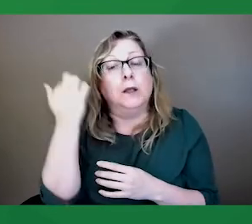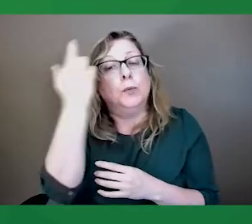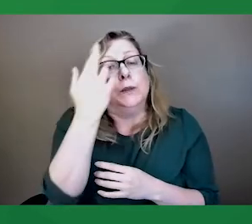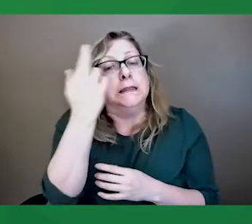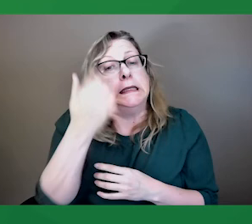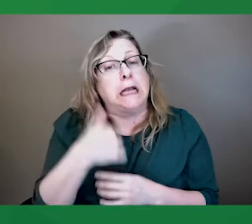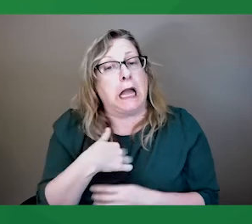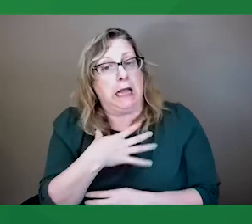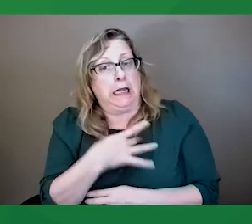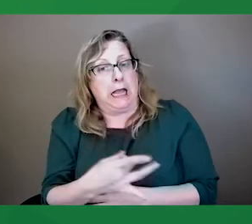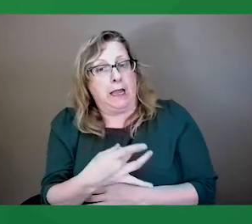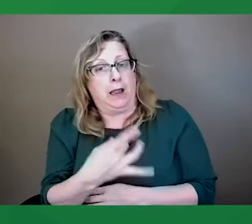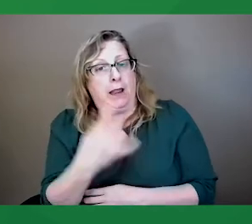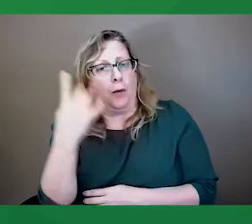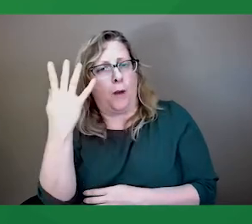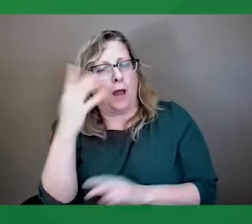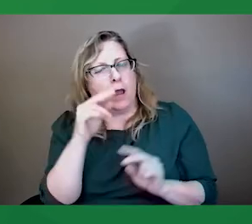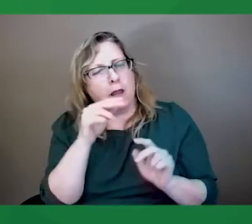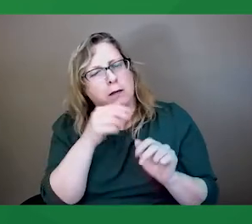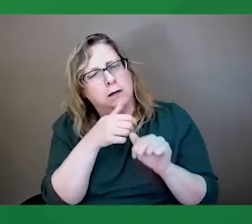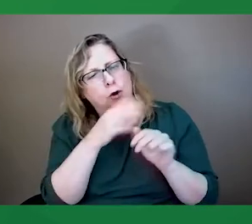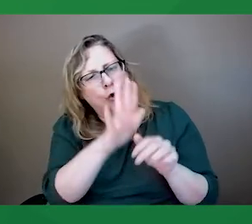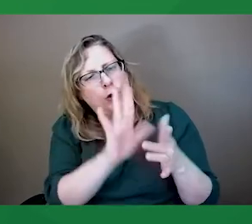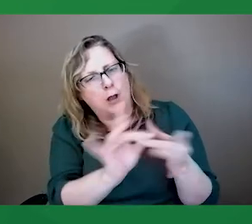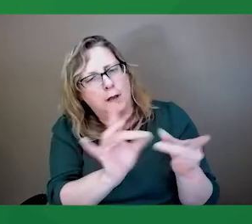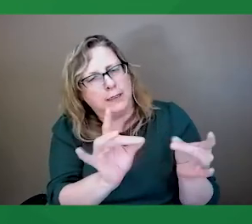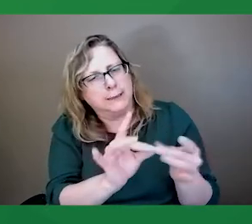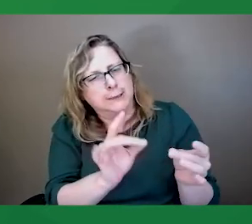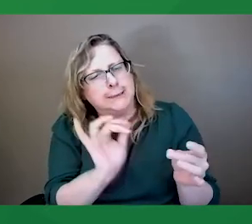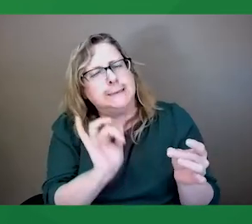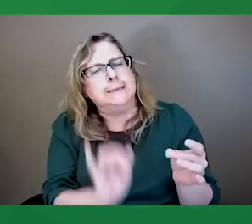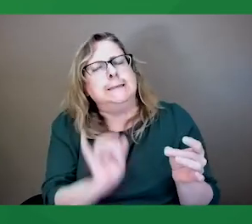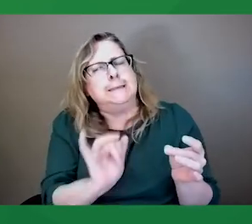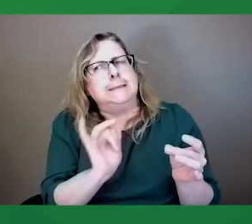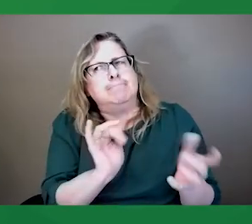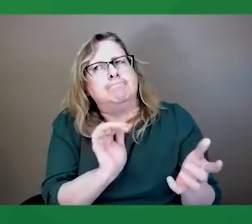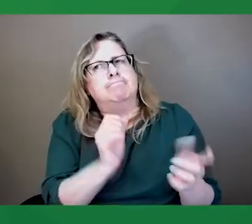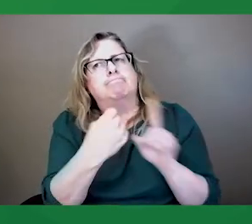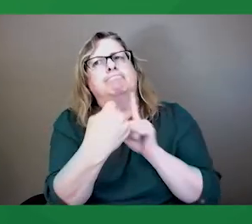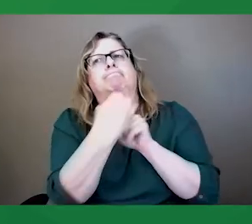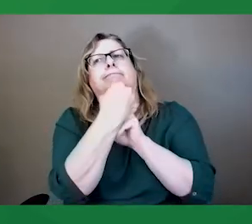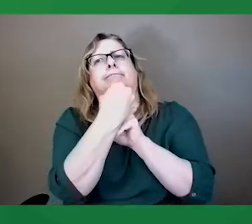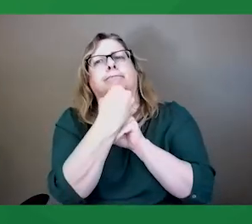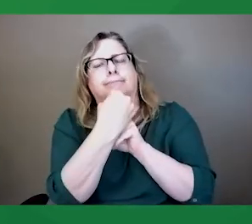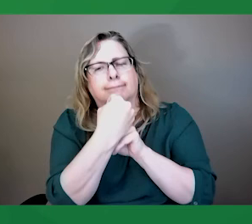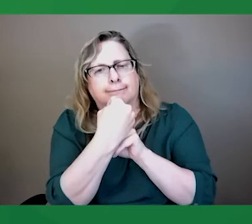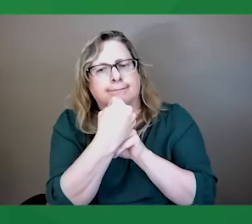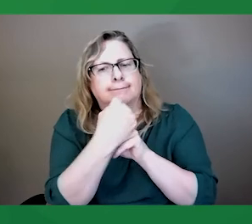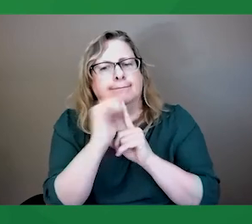because she always gives me a reality check, even though she doesn't know she's giving me a reality check. So in acknowledgement of that